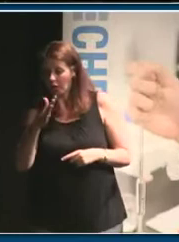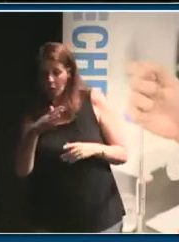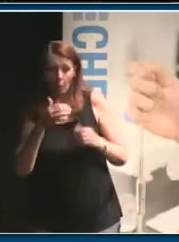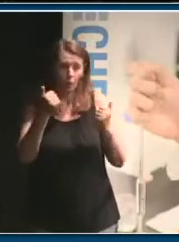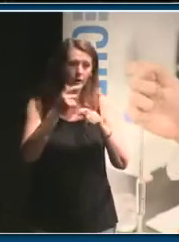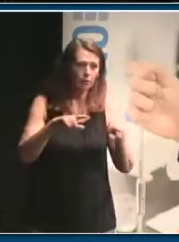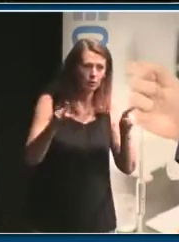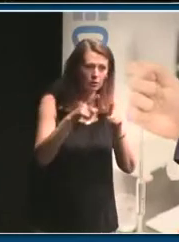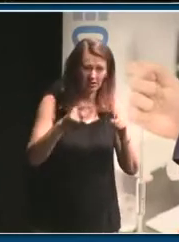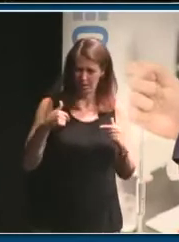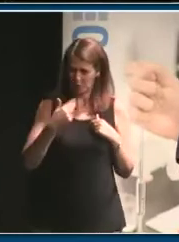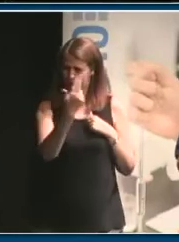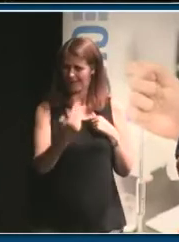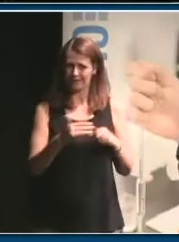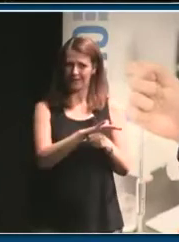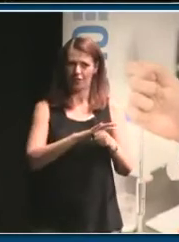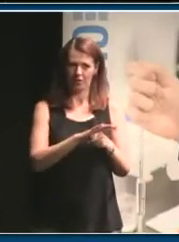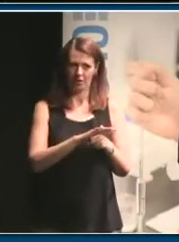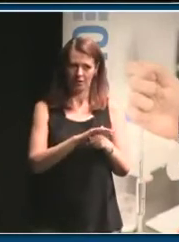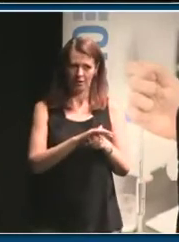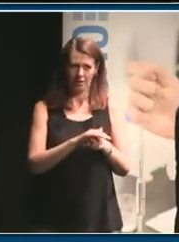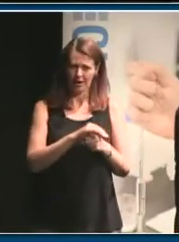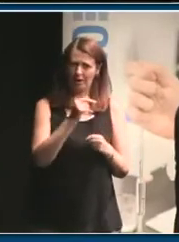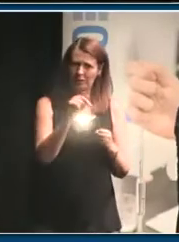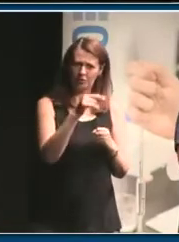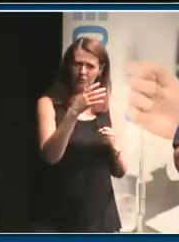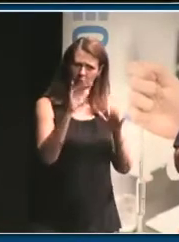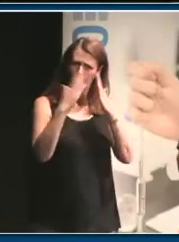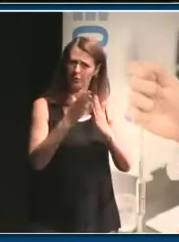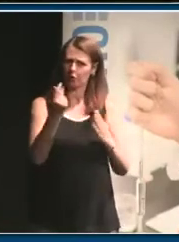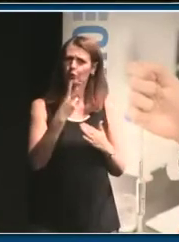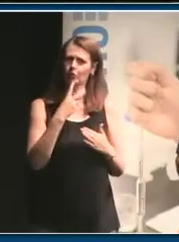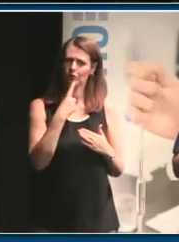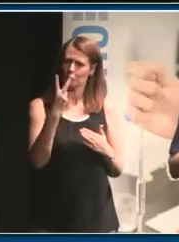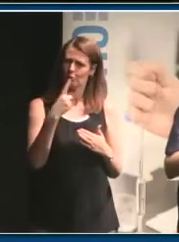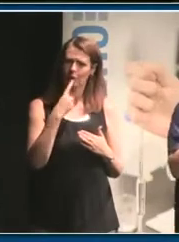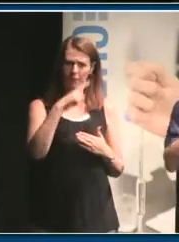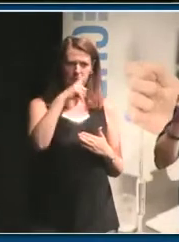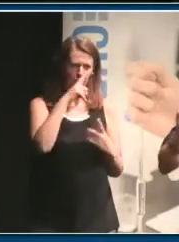I was an artist and the world had two types of people artists and scientists. Never the twain